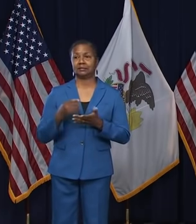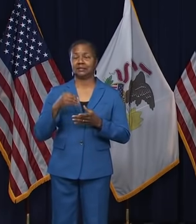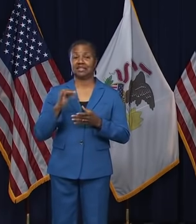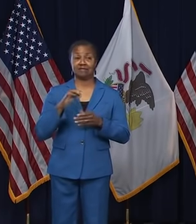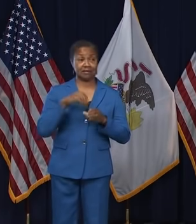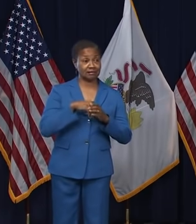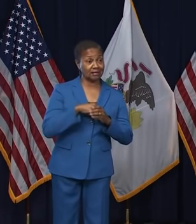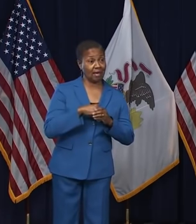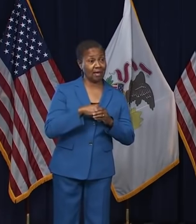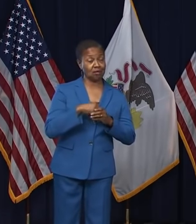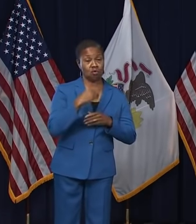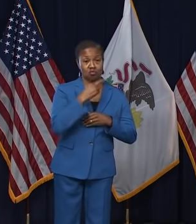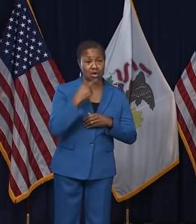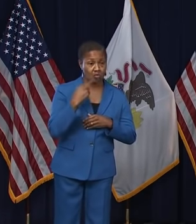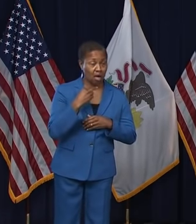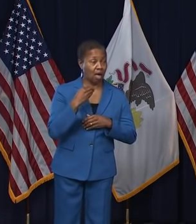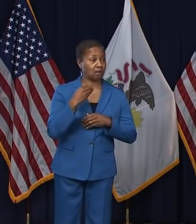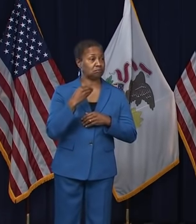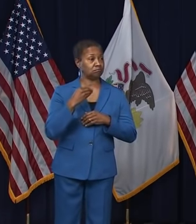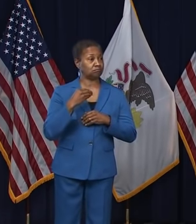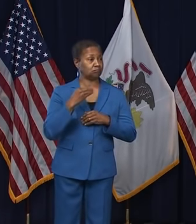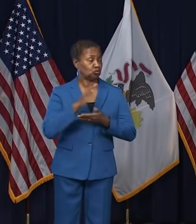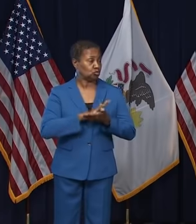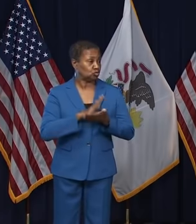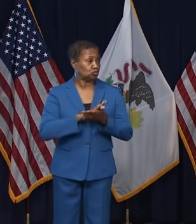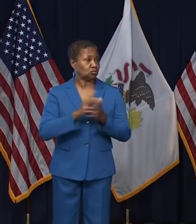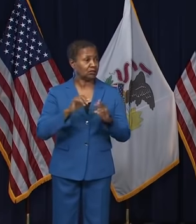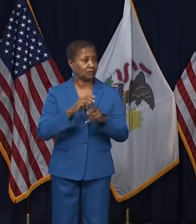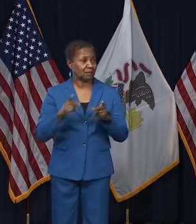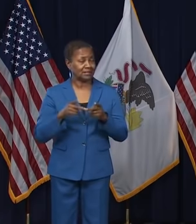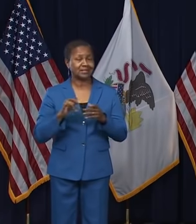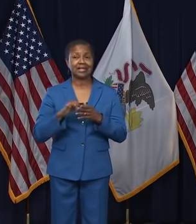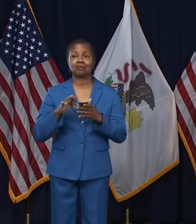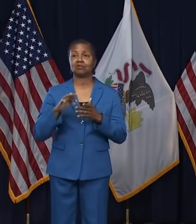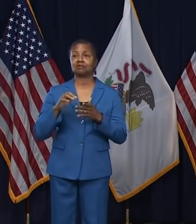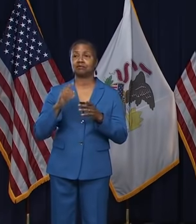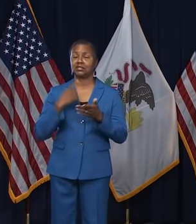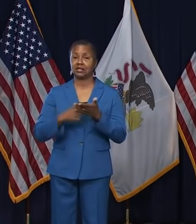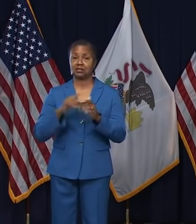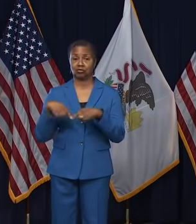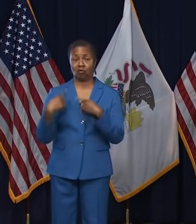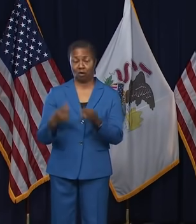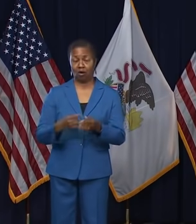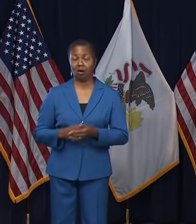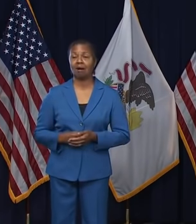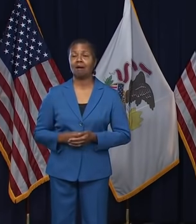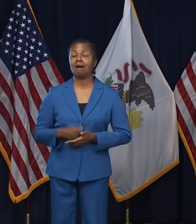people to wear masks and you know indoor locations and all